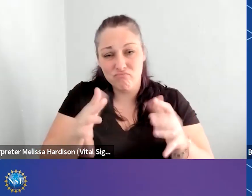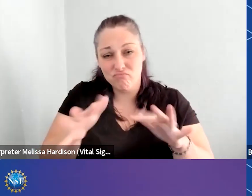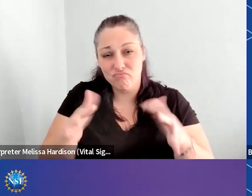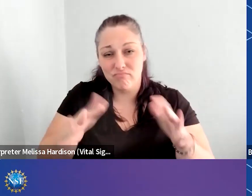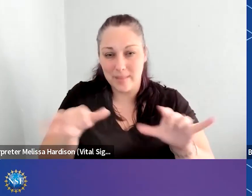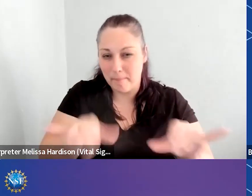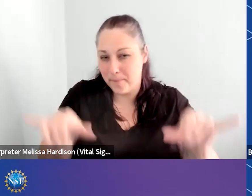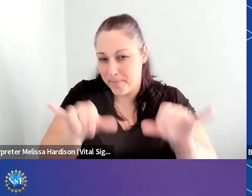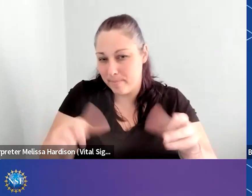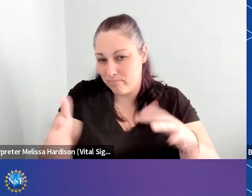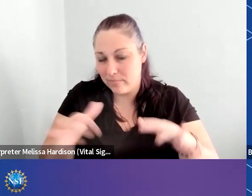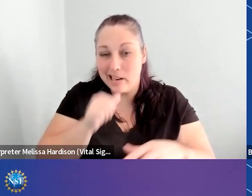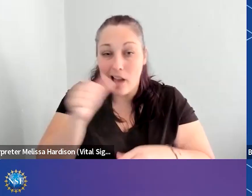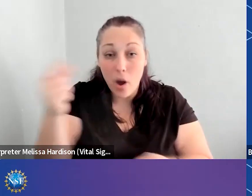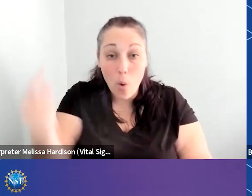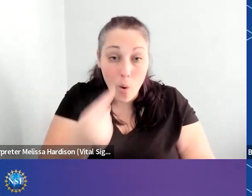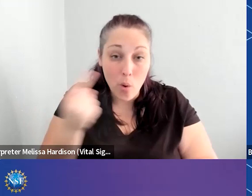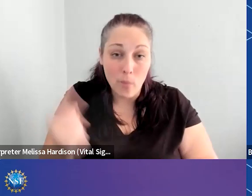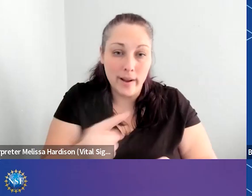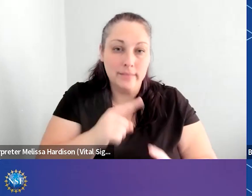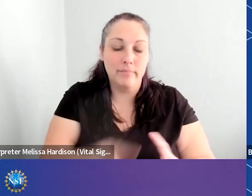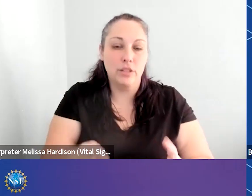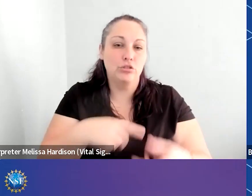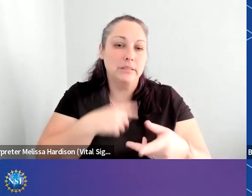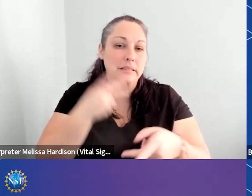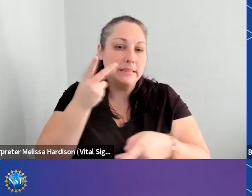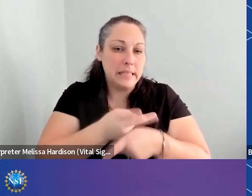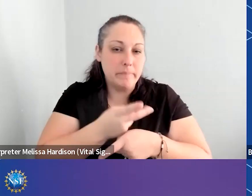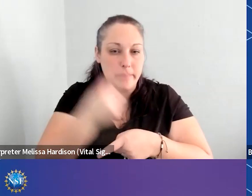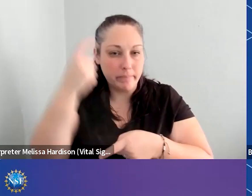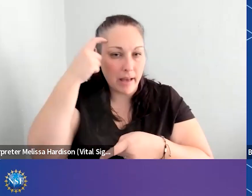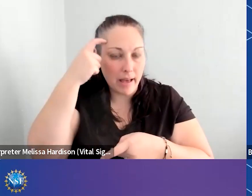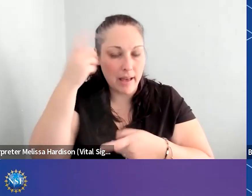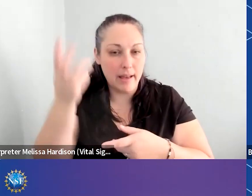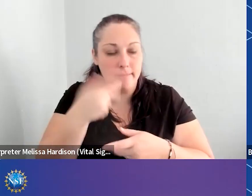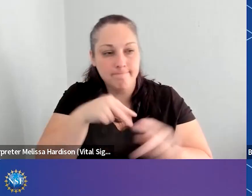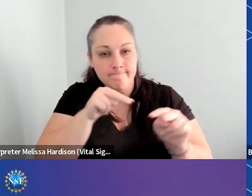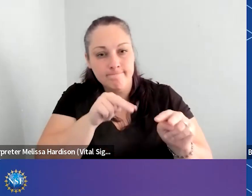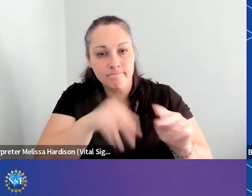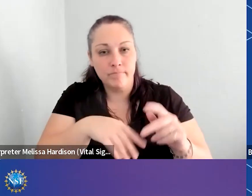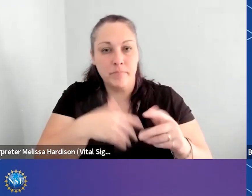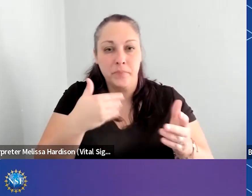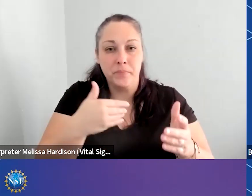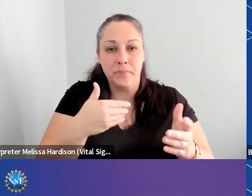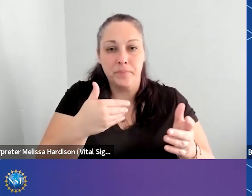So you know, just kind of keep updated about taking a look at this.